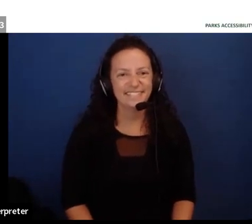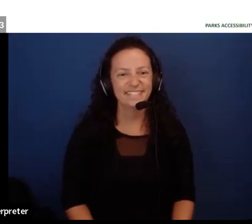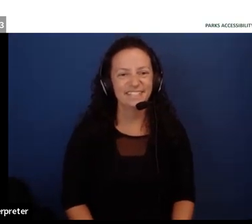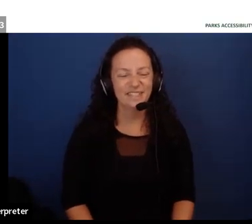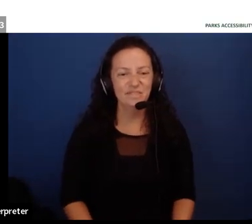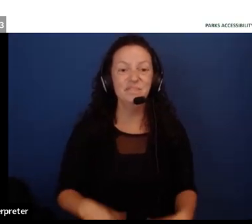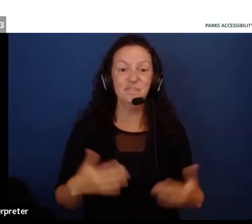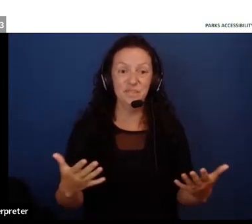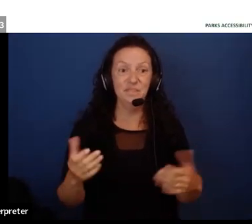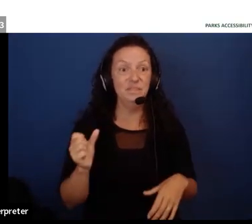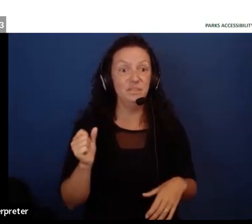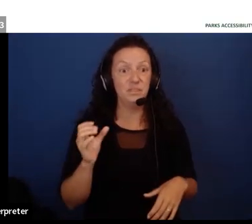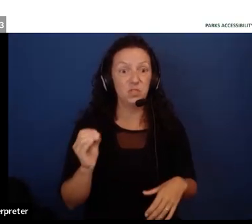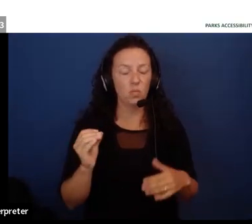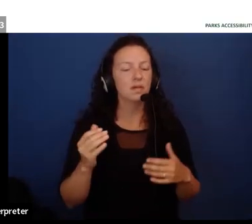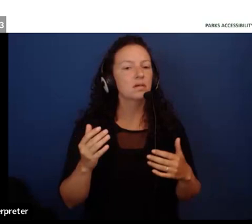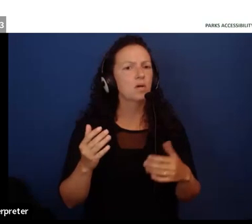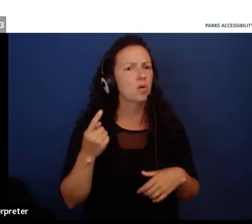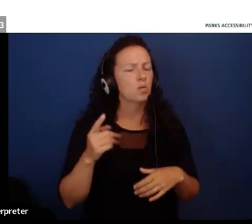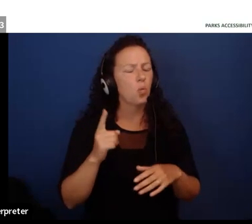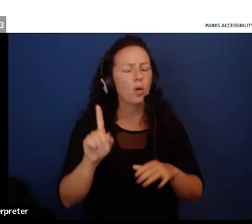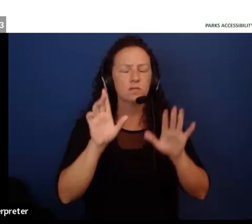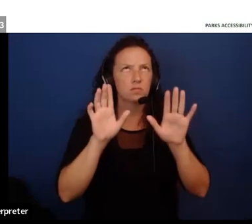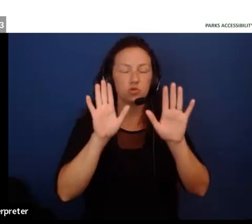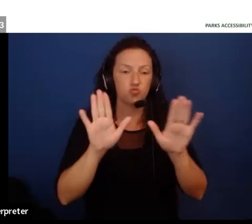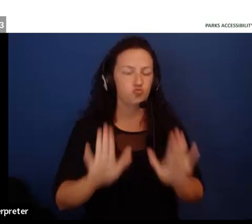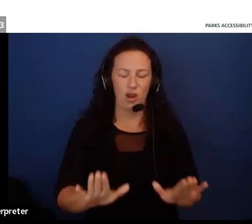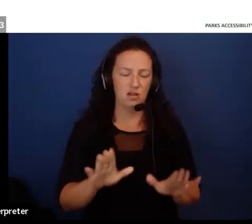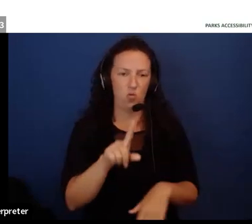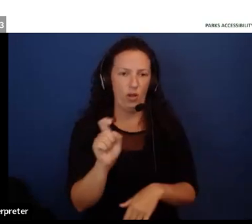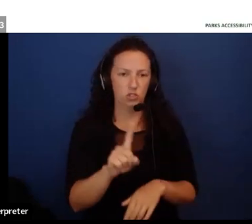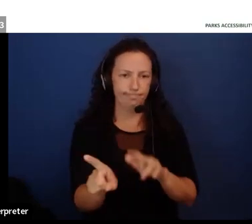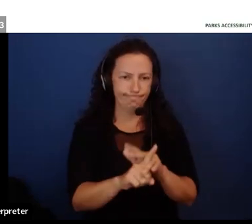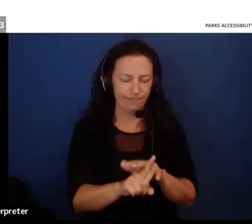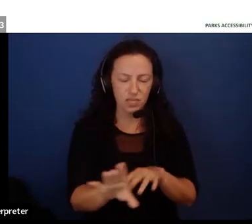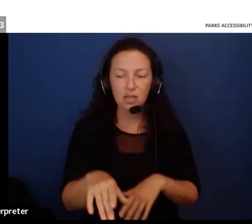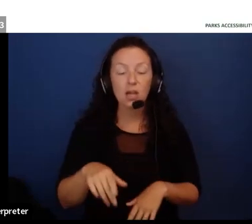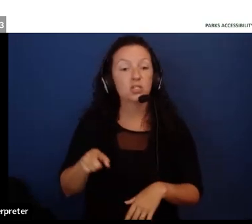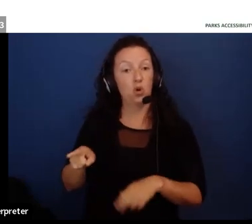So we do have a great question came in. So this person says that they are a hearing person,